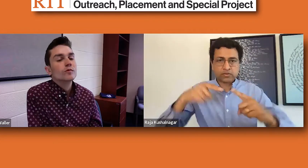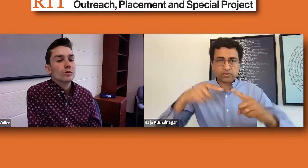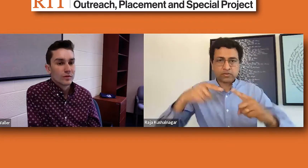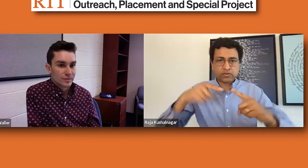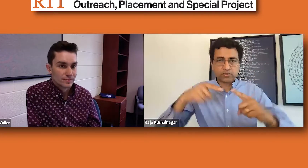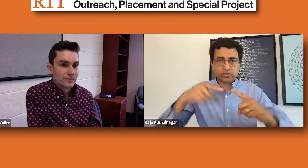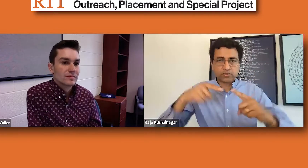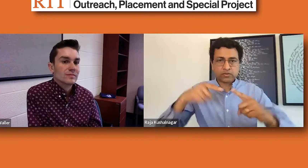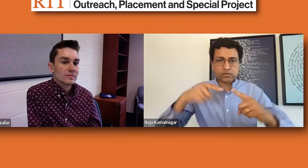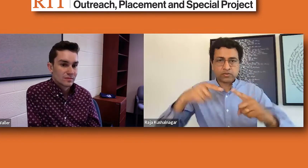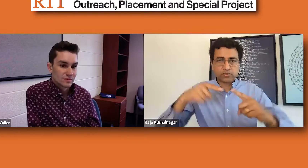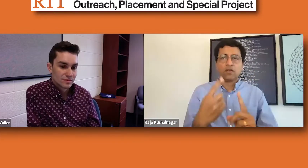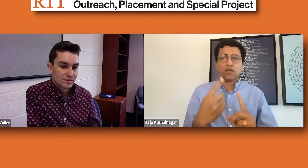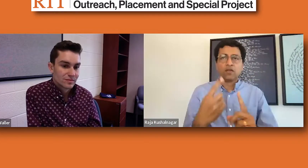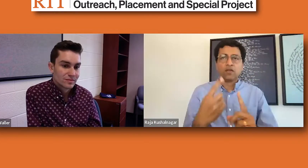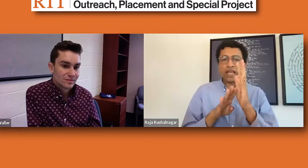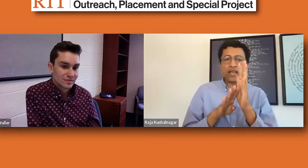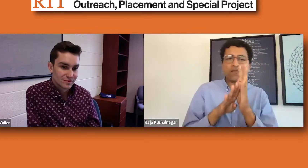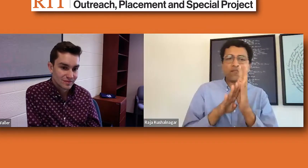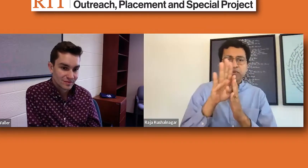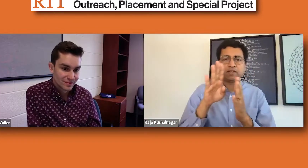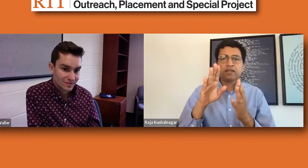then everybody can contribute in ways that are meaningful